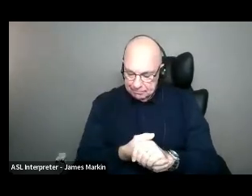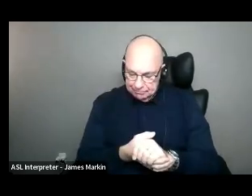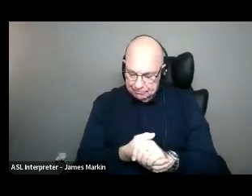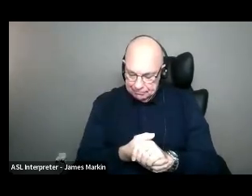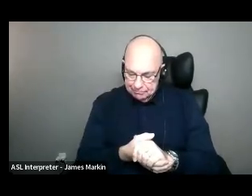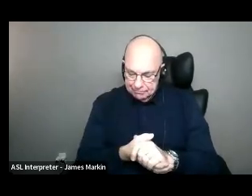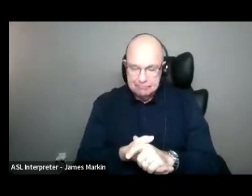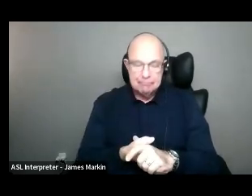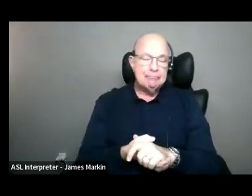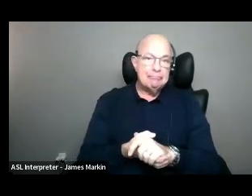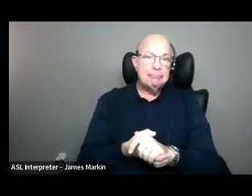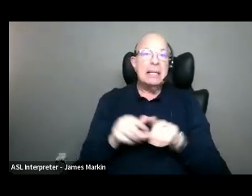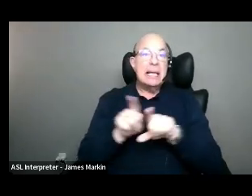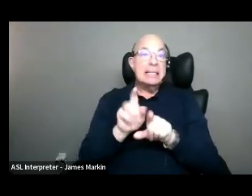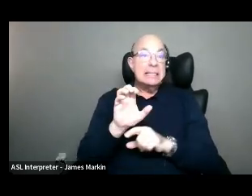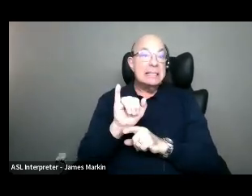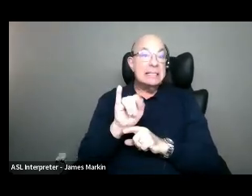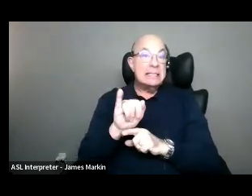Shannon Spencer (she/her): Comes to the city budget process.